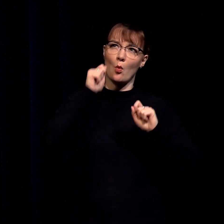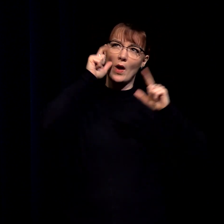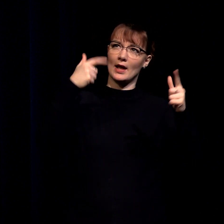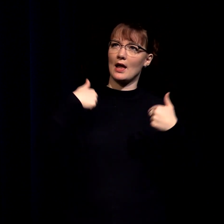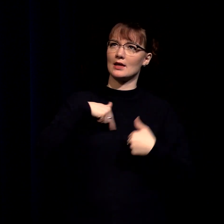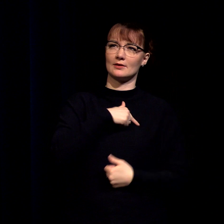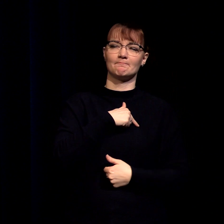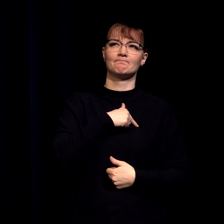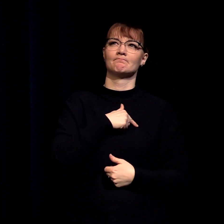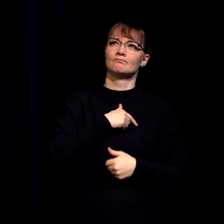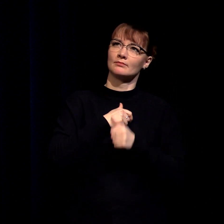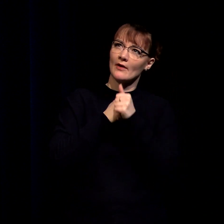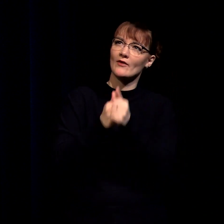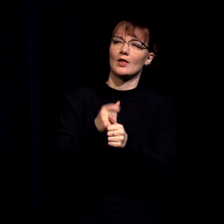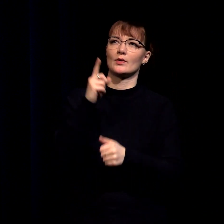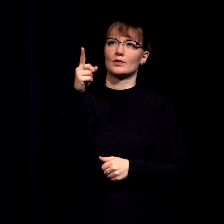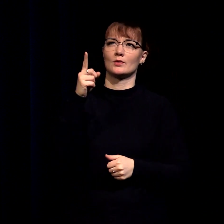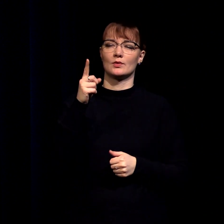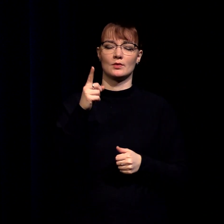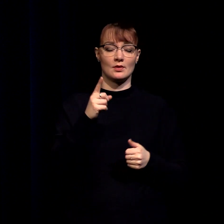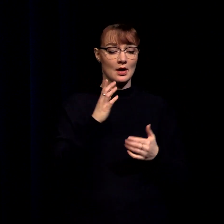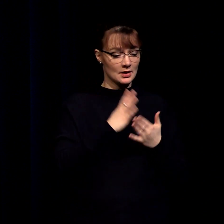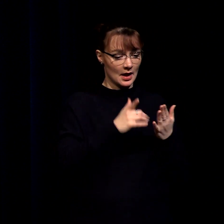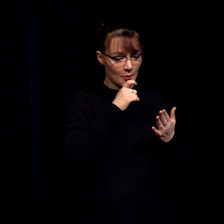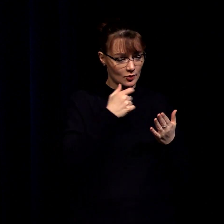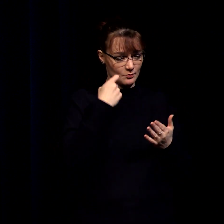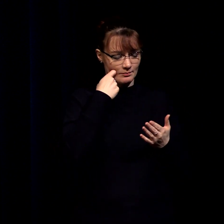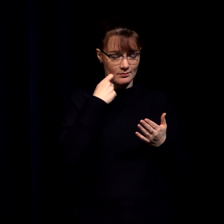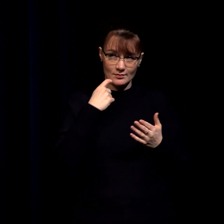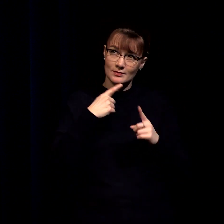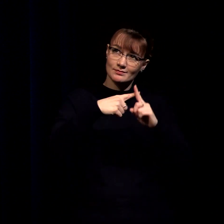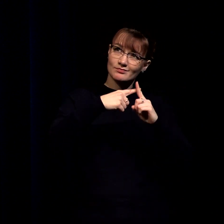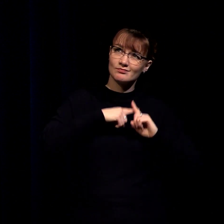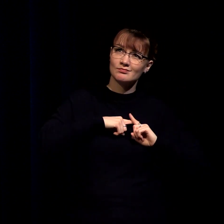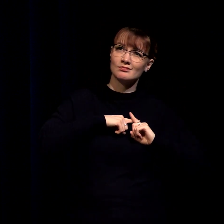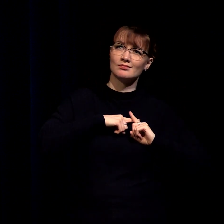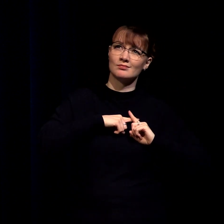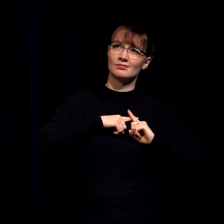out on this new mission, there's just this new passion that has been released and you are calling us to something new.